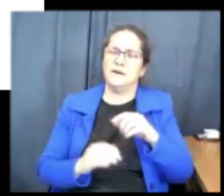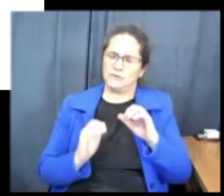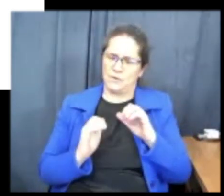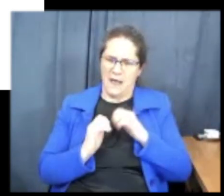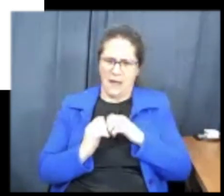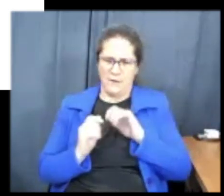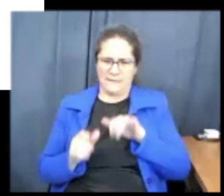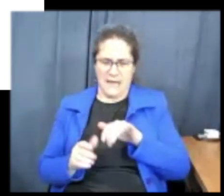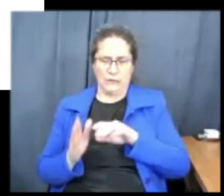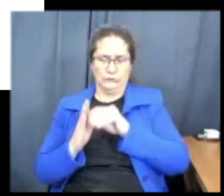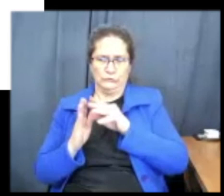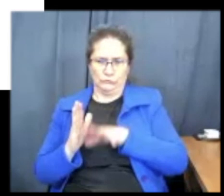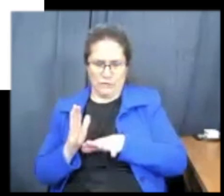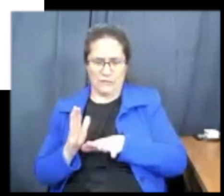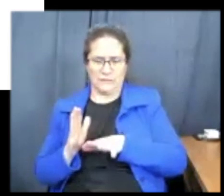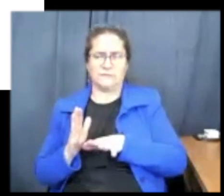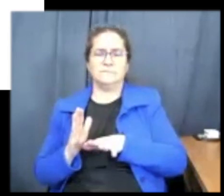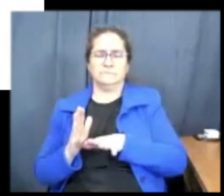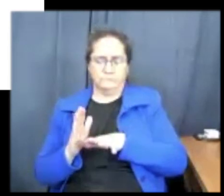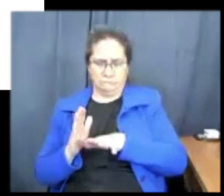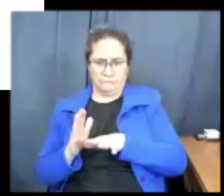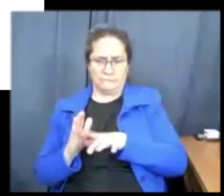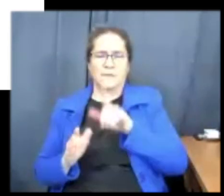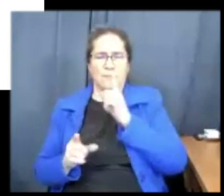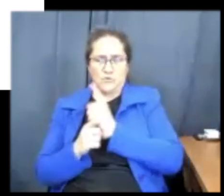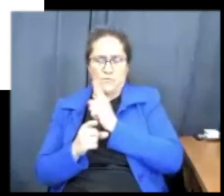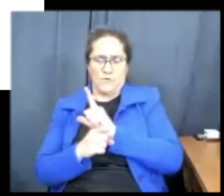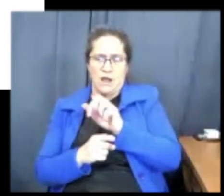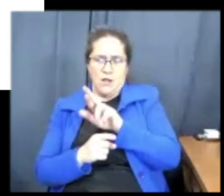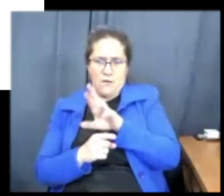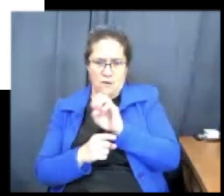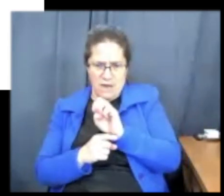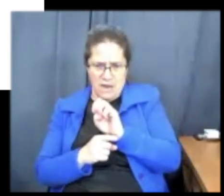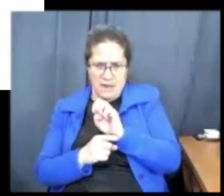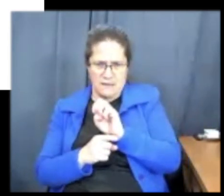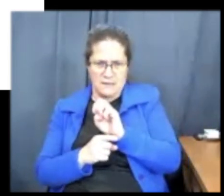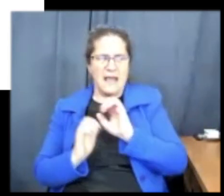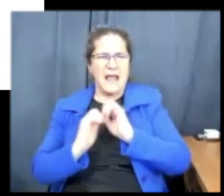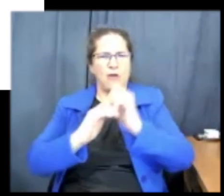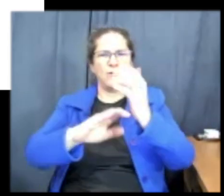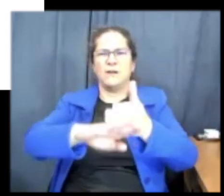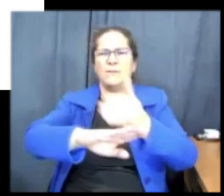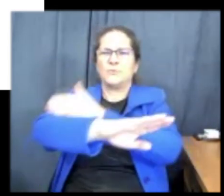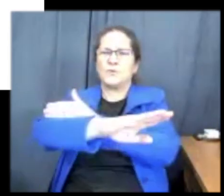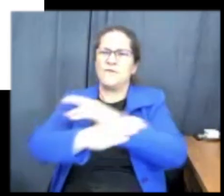environment improve the reading and math proficiency rates. It improves because it gives them access to grade level